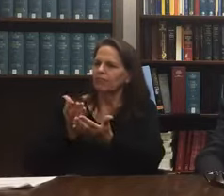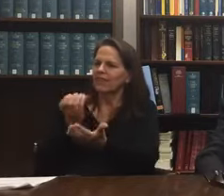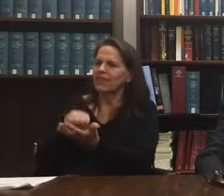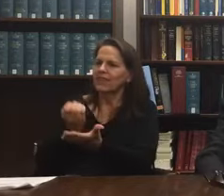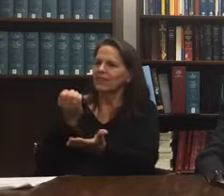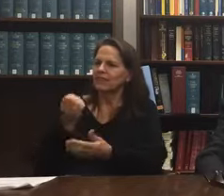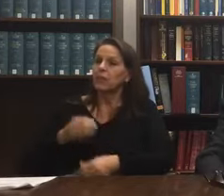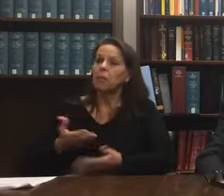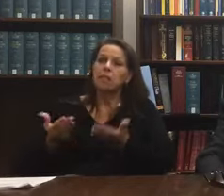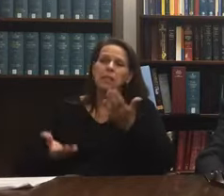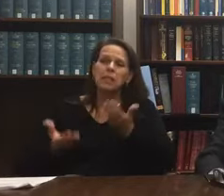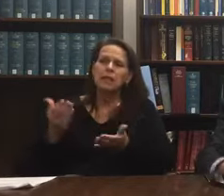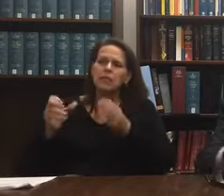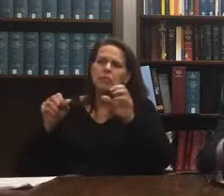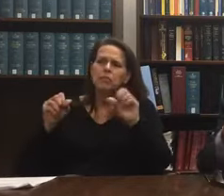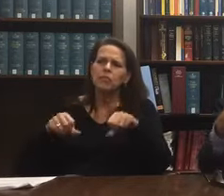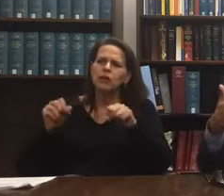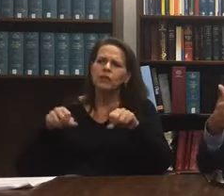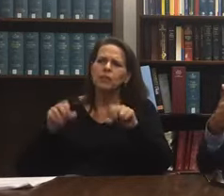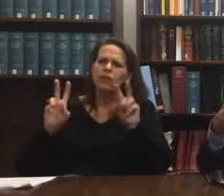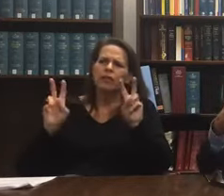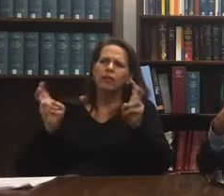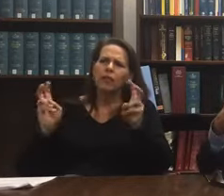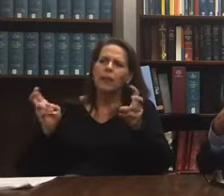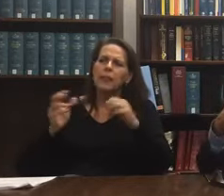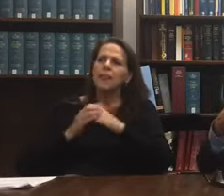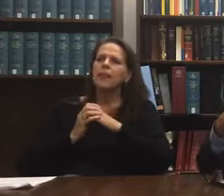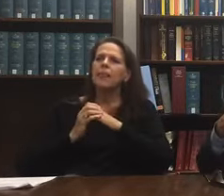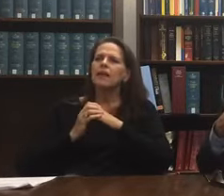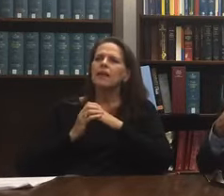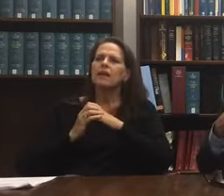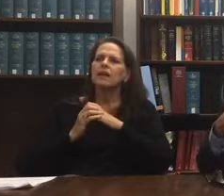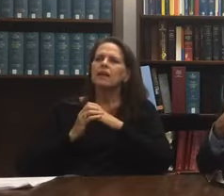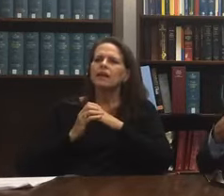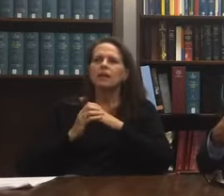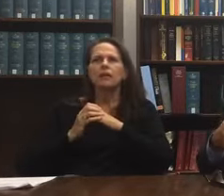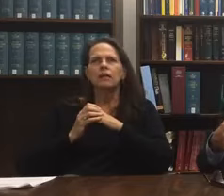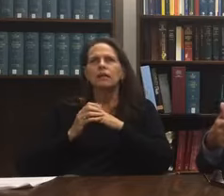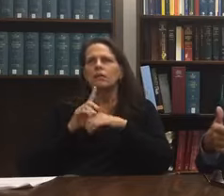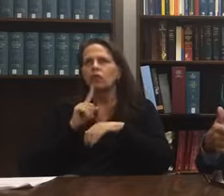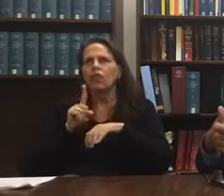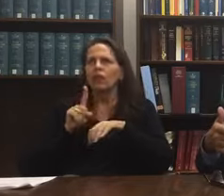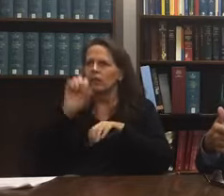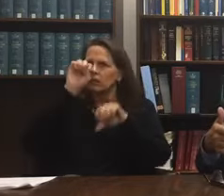I mean it's a sort of an uphill battle but if you were to lose your hearing and